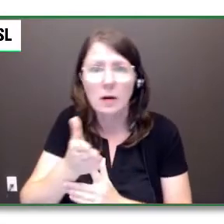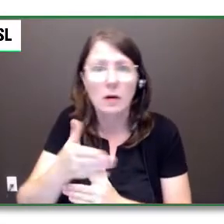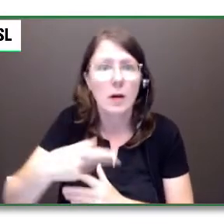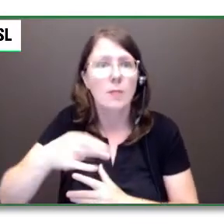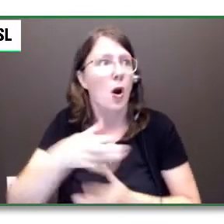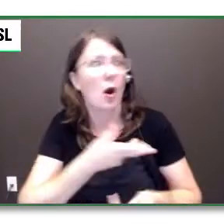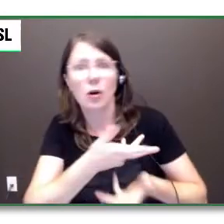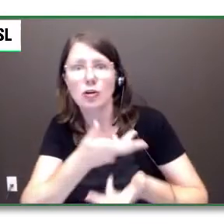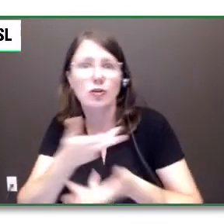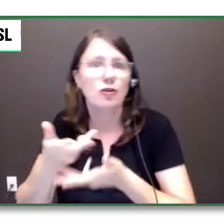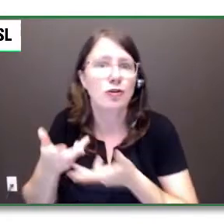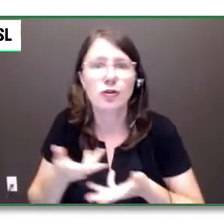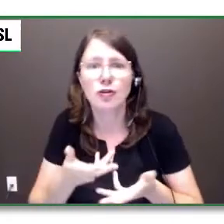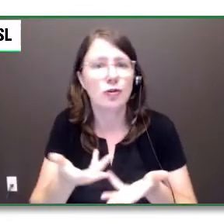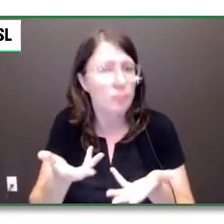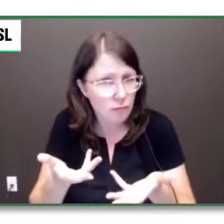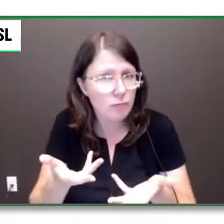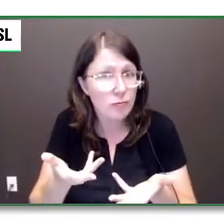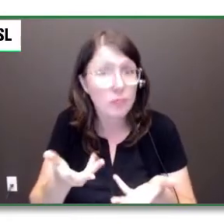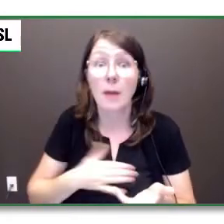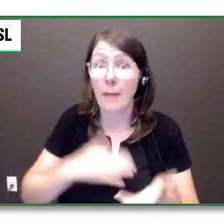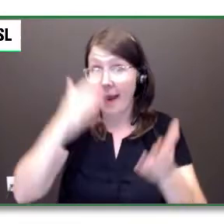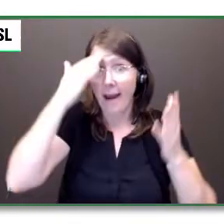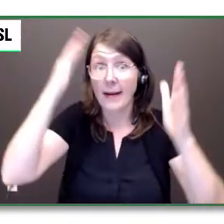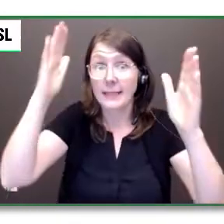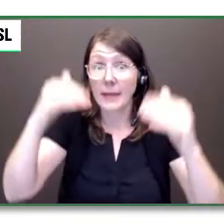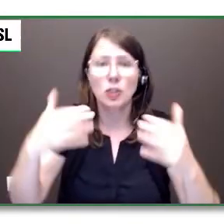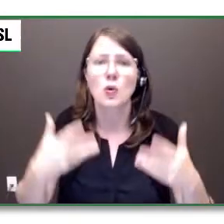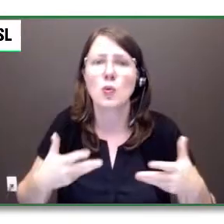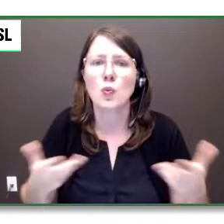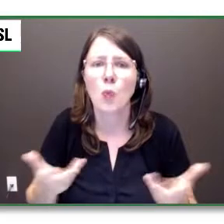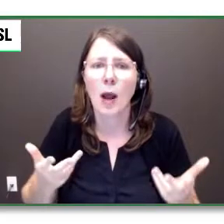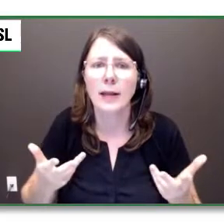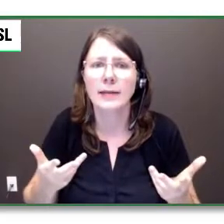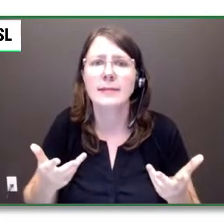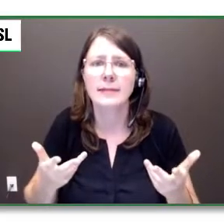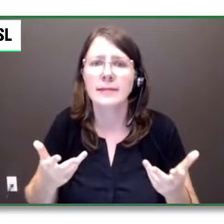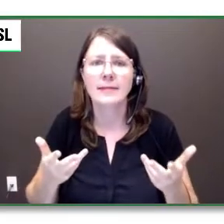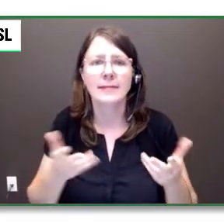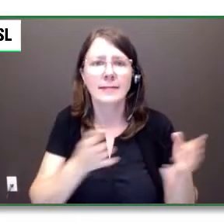and what are my expectations because that's often a critical element at the